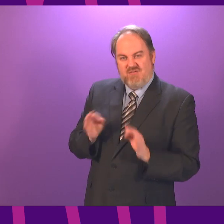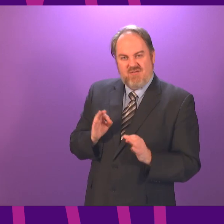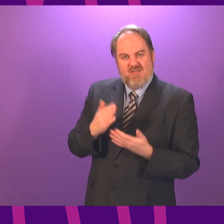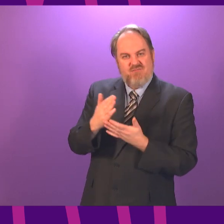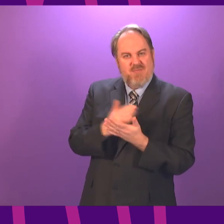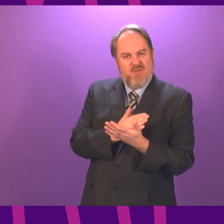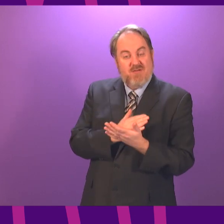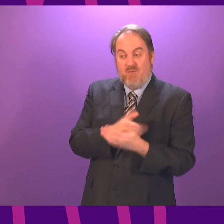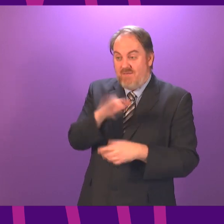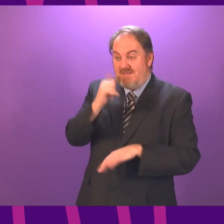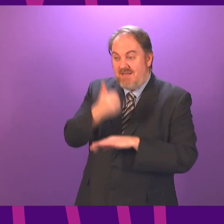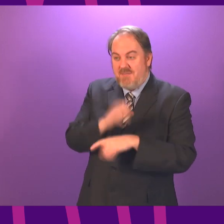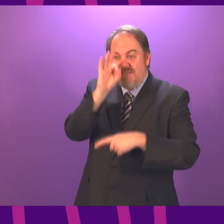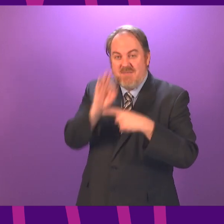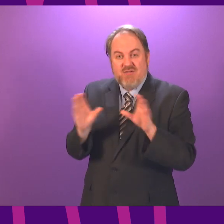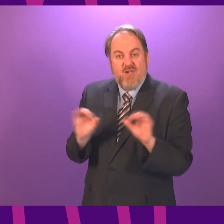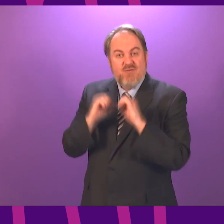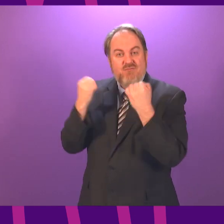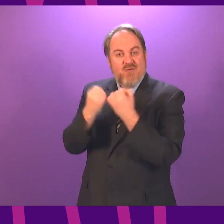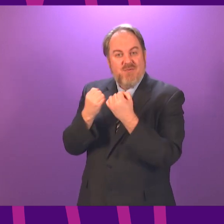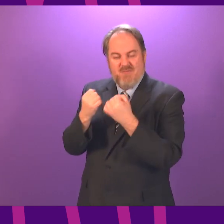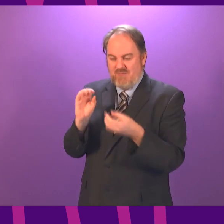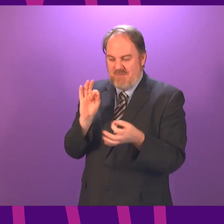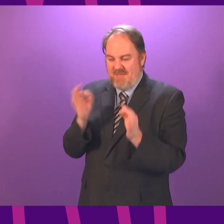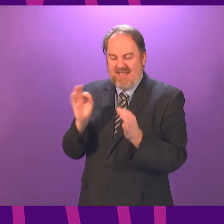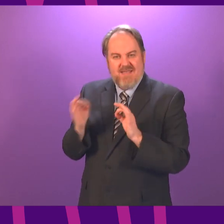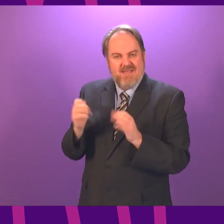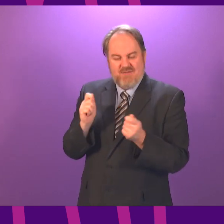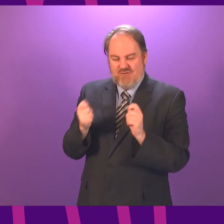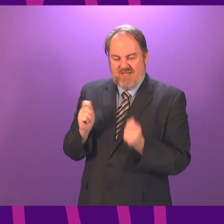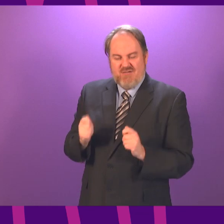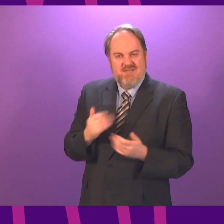has been established to make changes, but it is dominated by the Scottish Qualifications